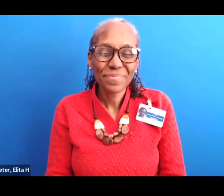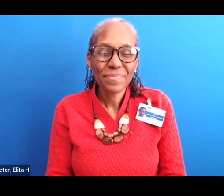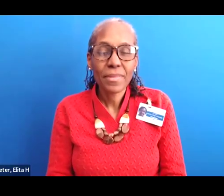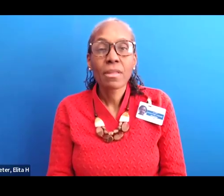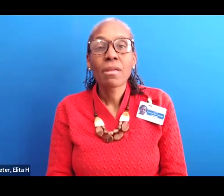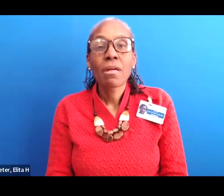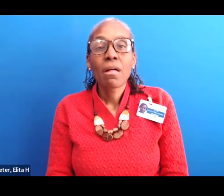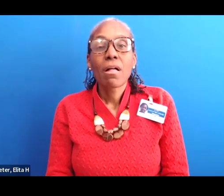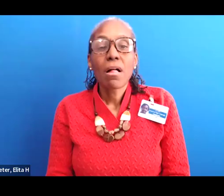that isn't a showstopper.